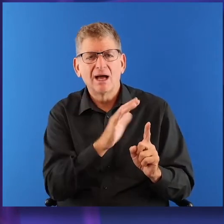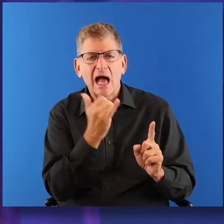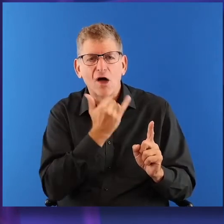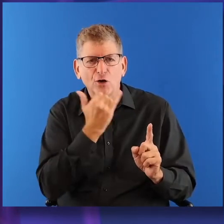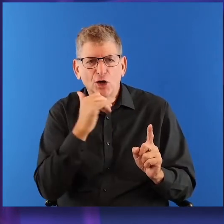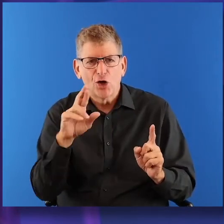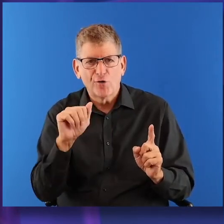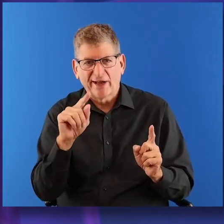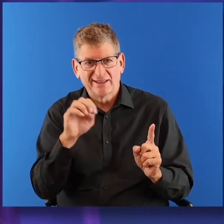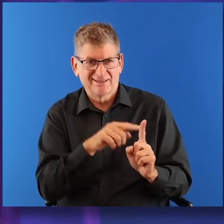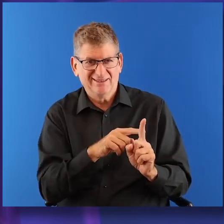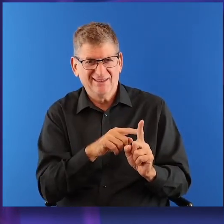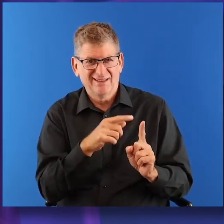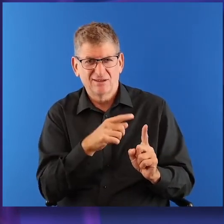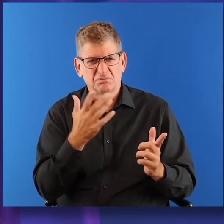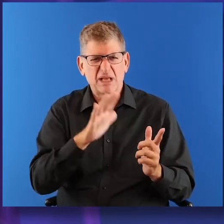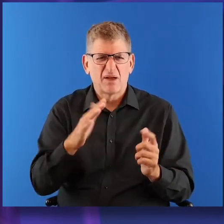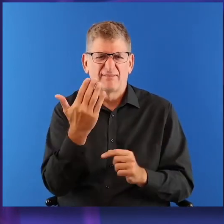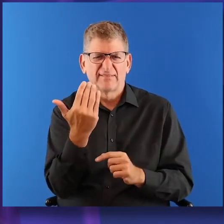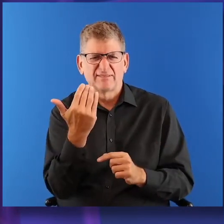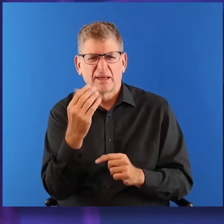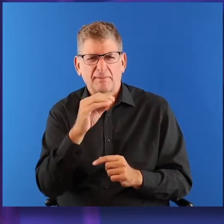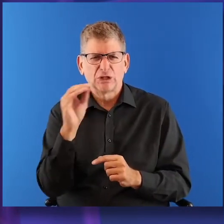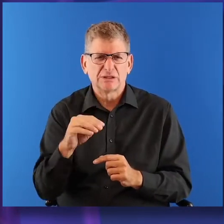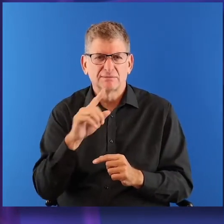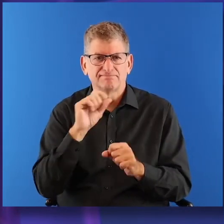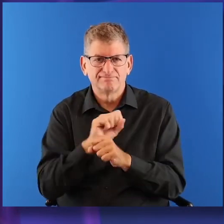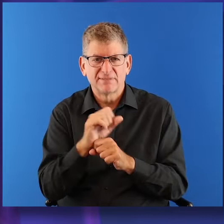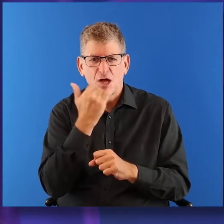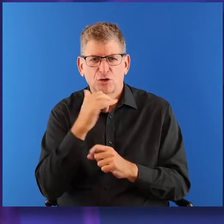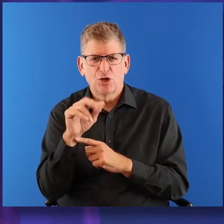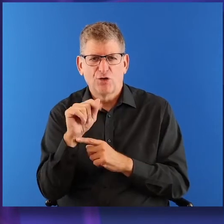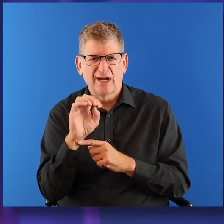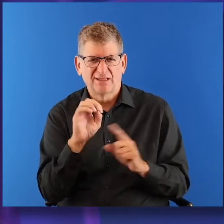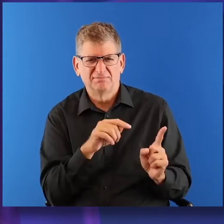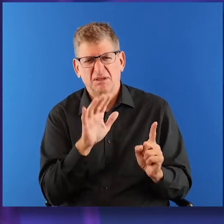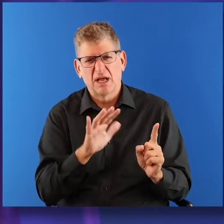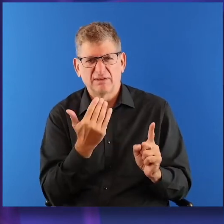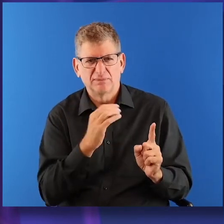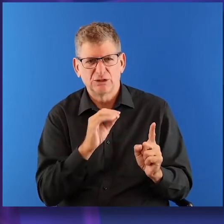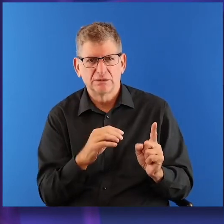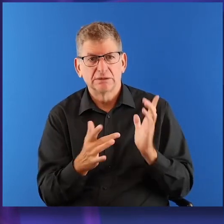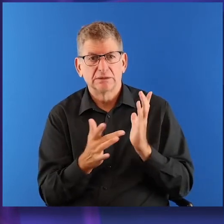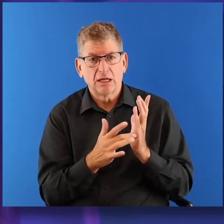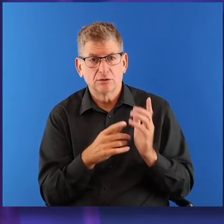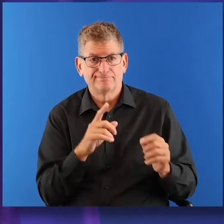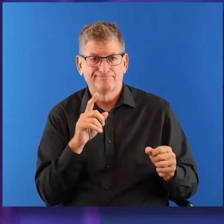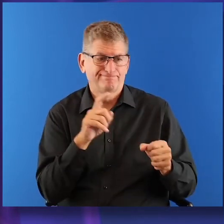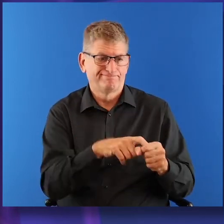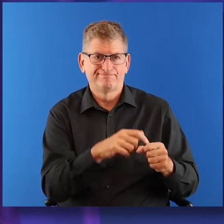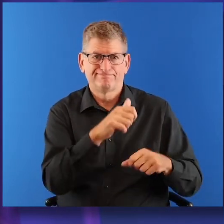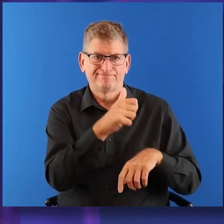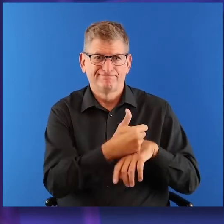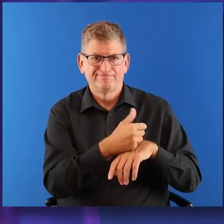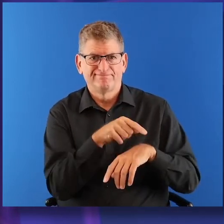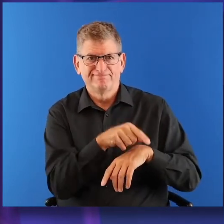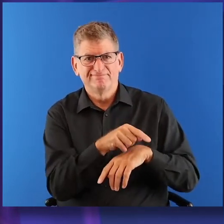just as an example, we were running around 15 percent absolute error rates. The technology was anchored on something like